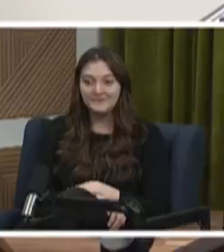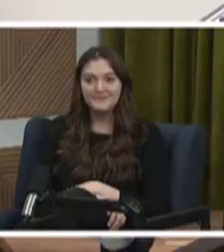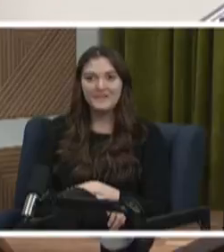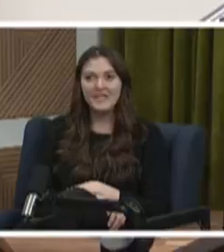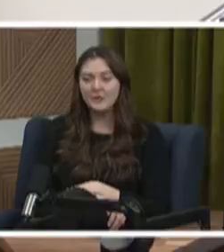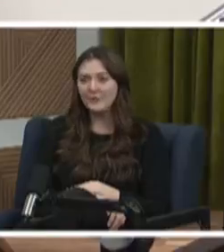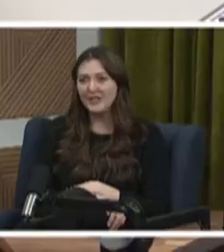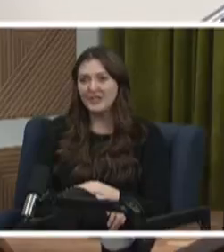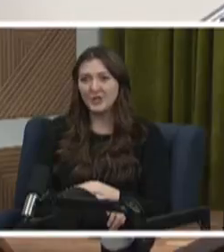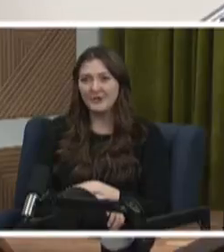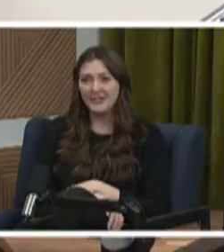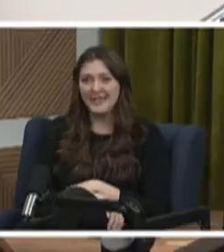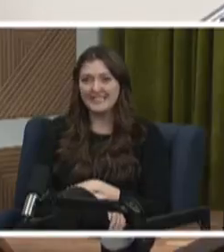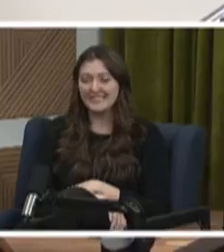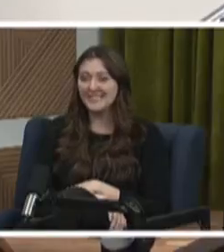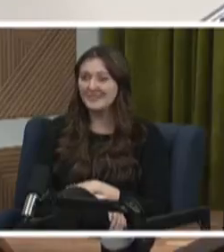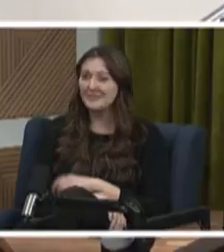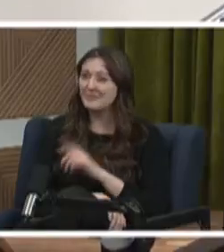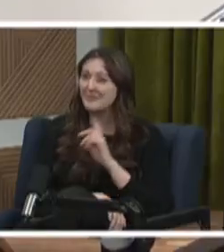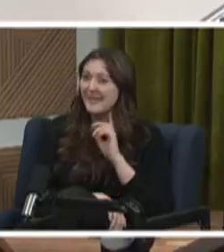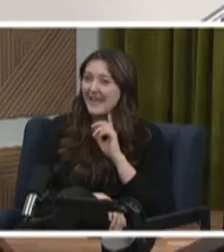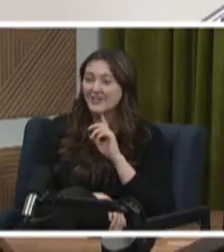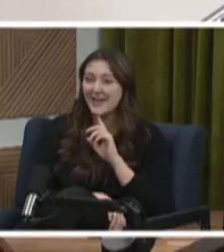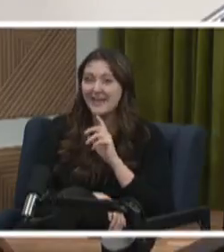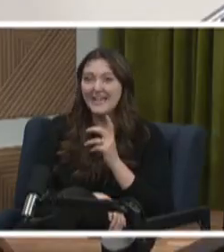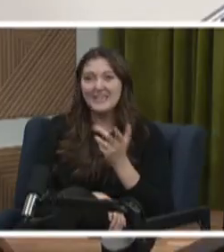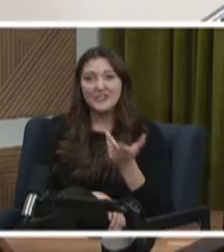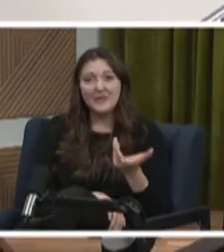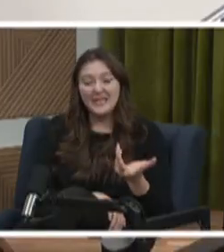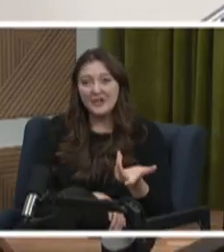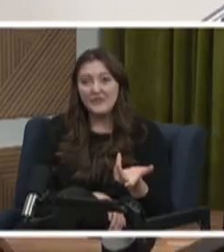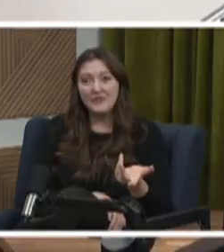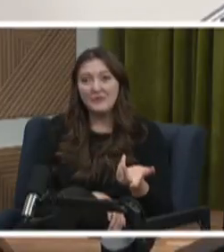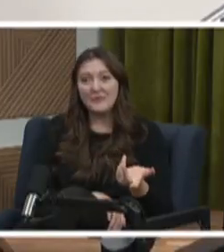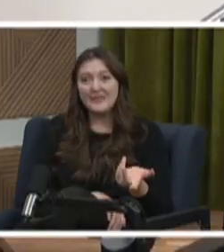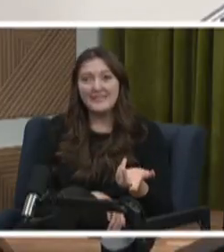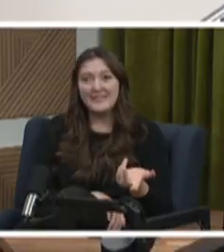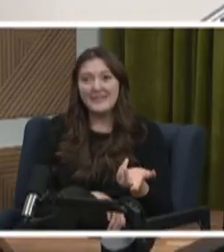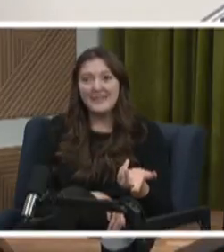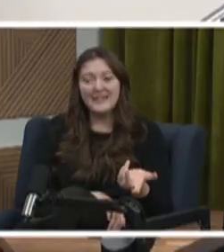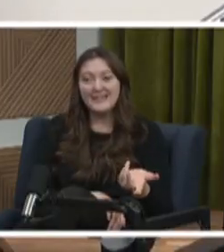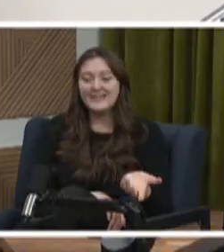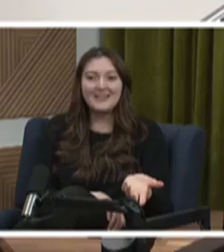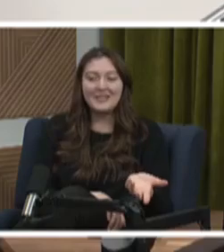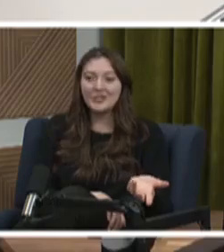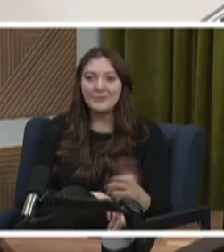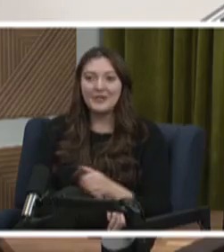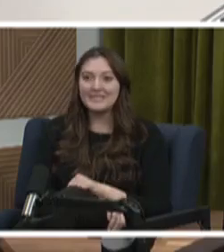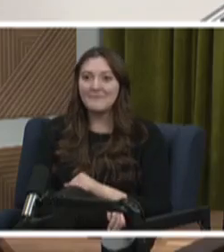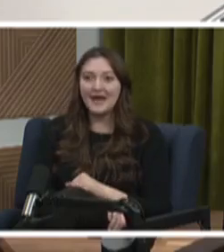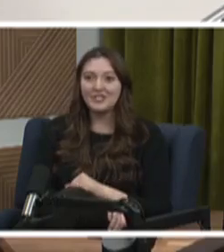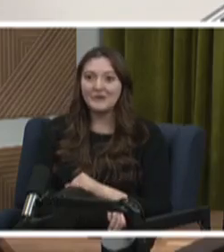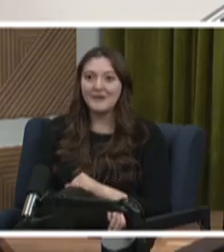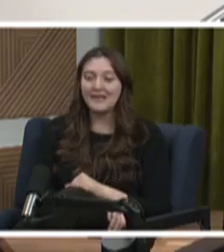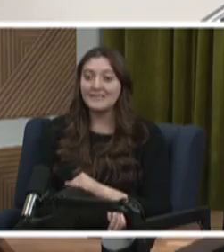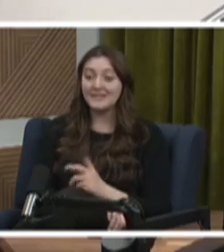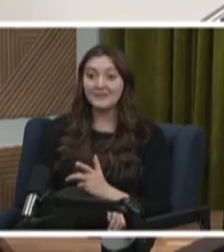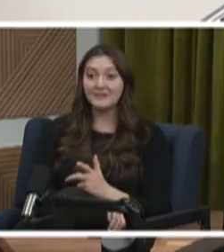And they could bring an interpreter in. It's like, oh, okay, try doing the interview. But the interpreter isn't matching my skills.